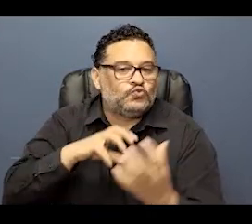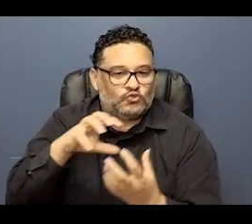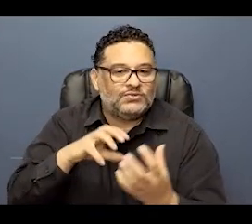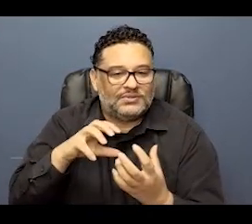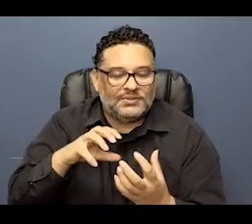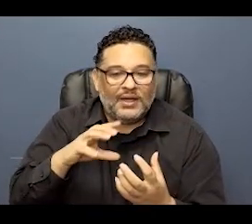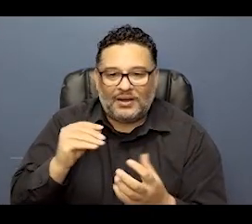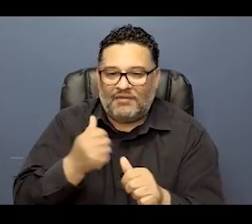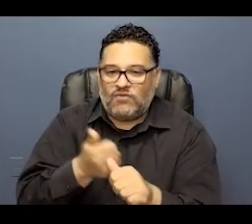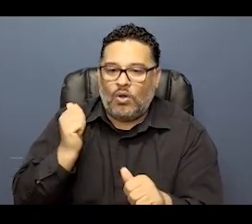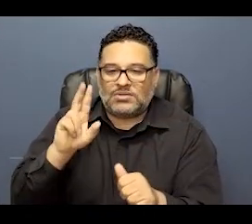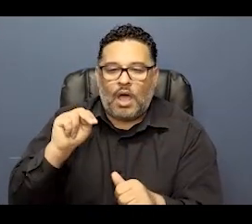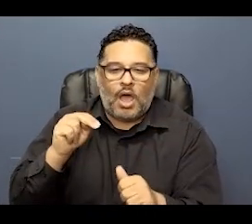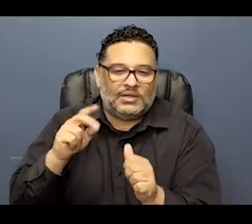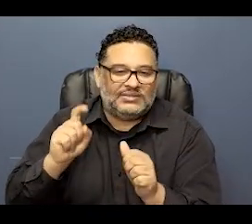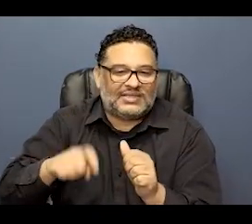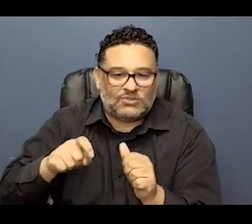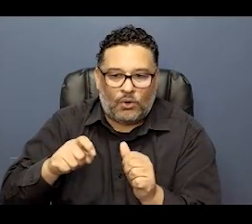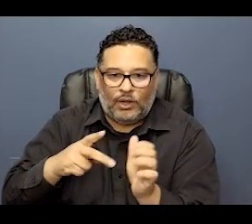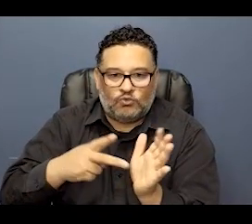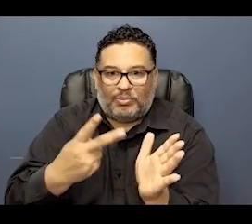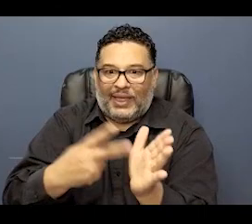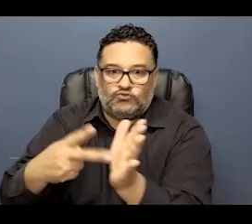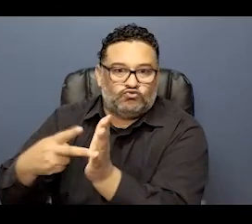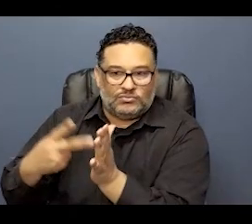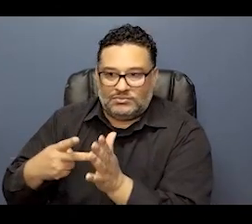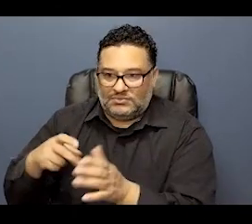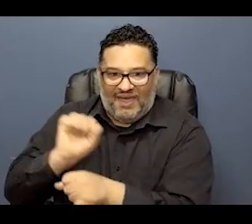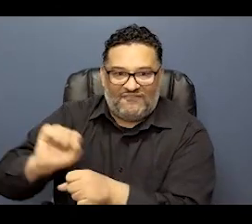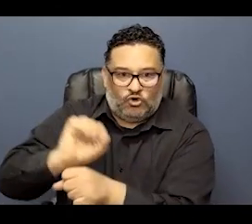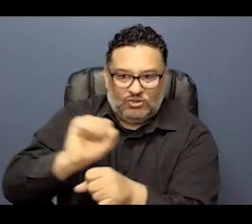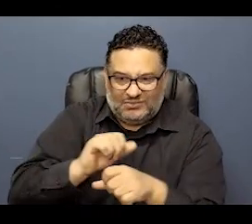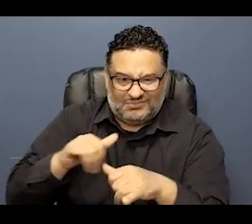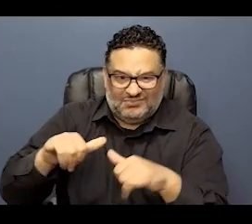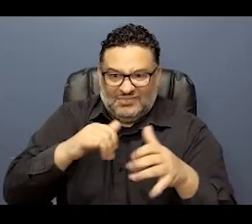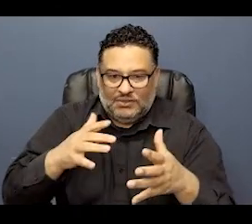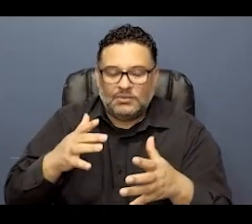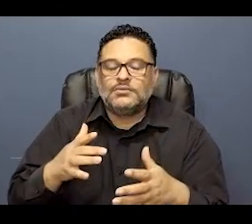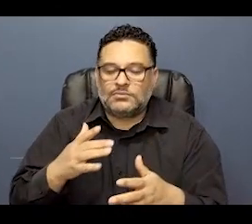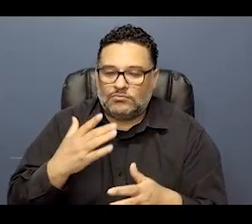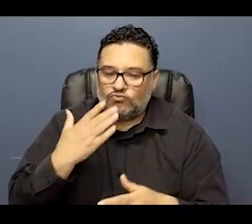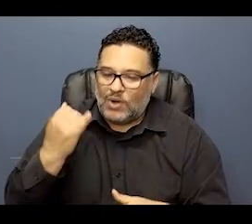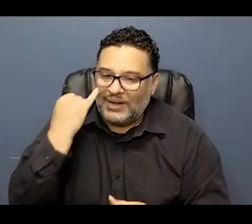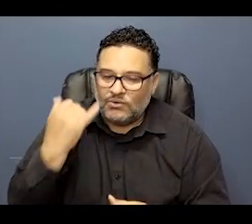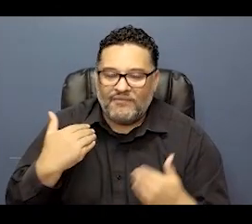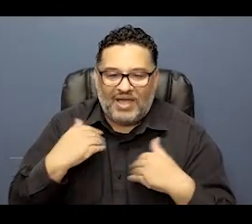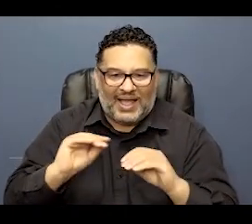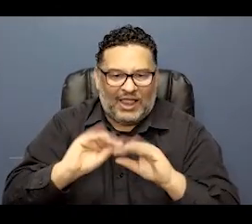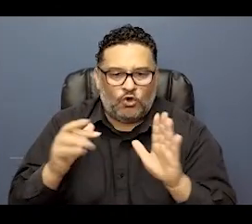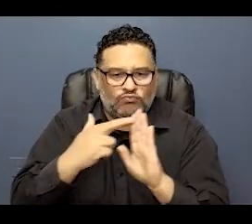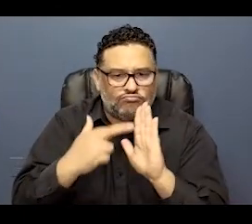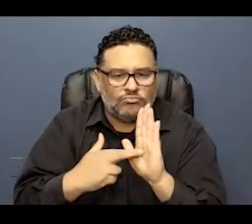duplication of effort. It’s a good idea to have clear protocols for how sub-awardees let grantees